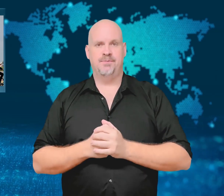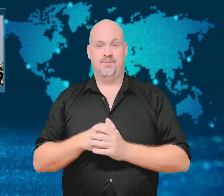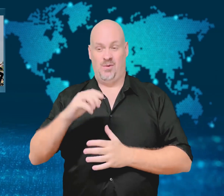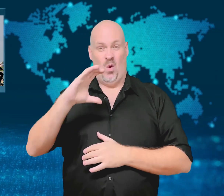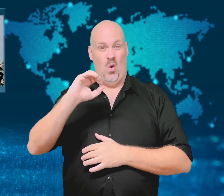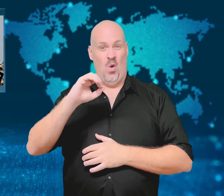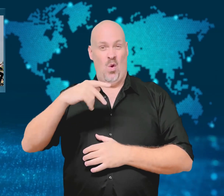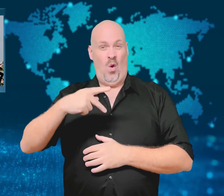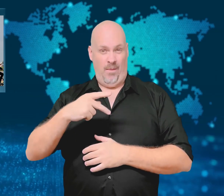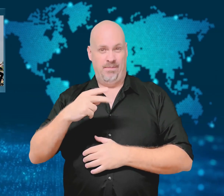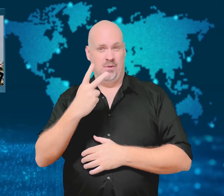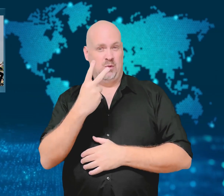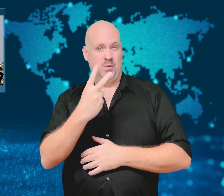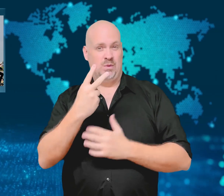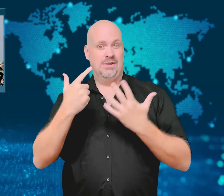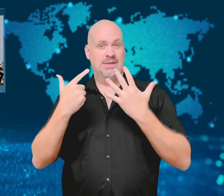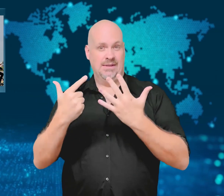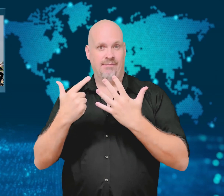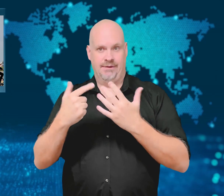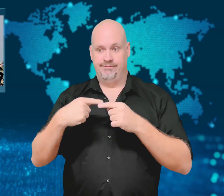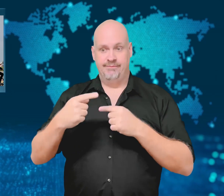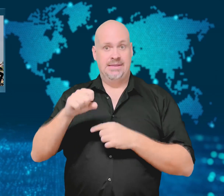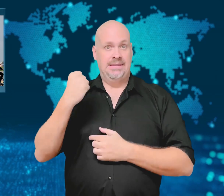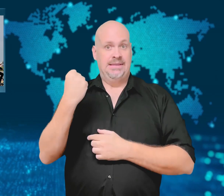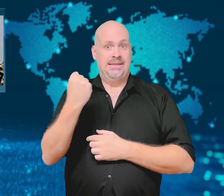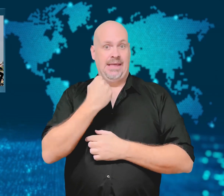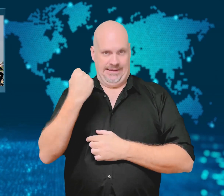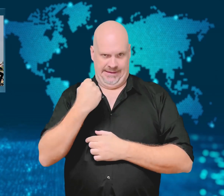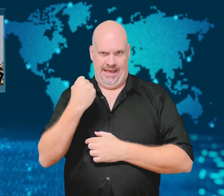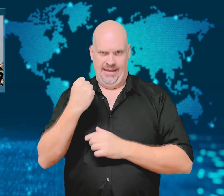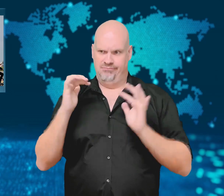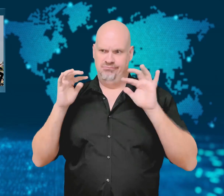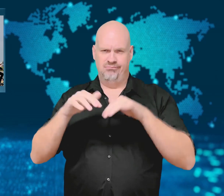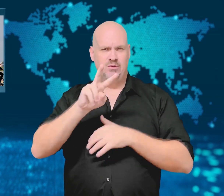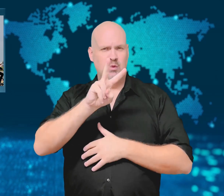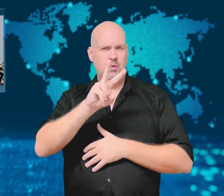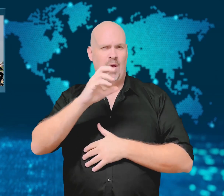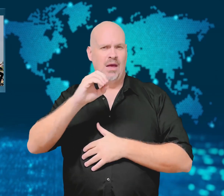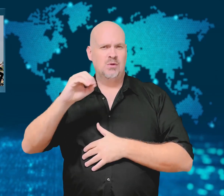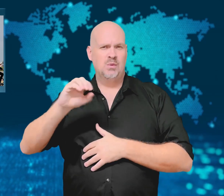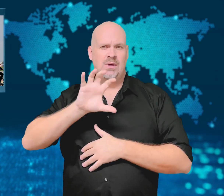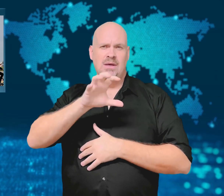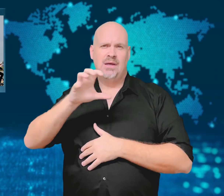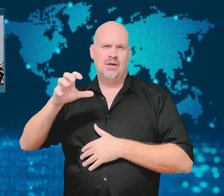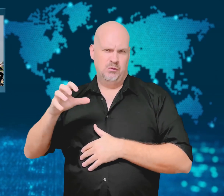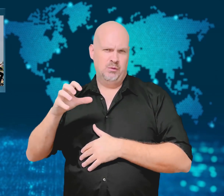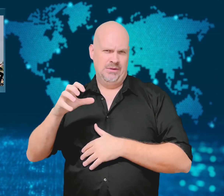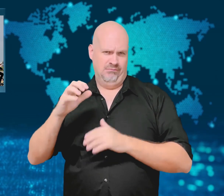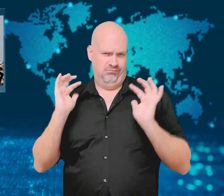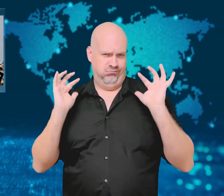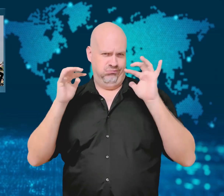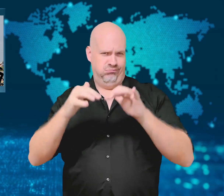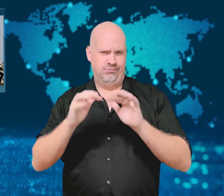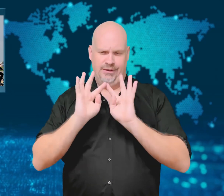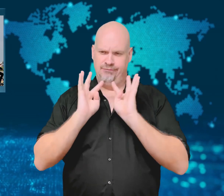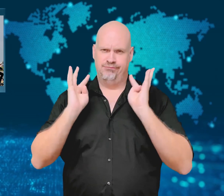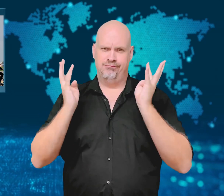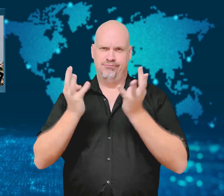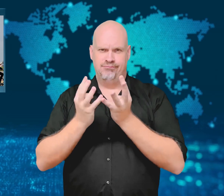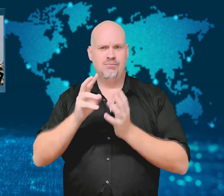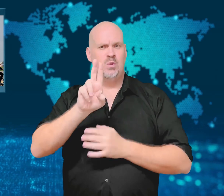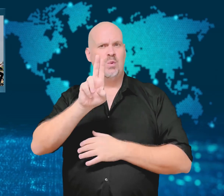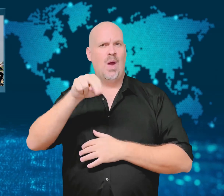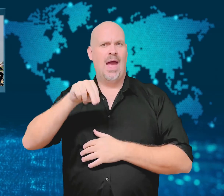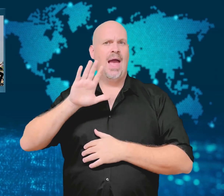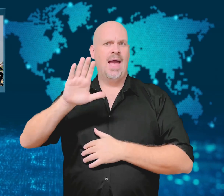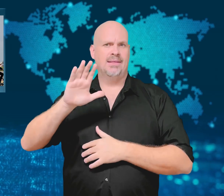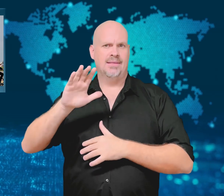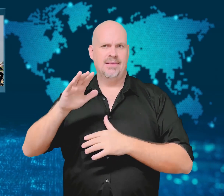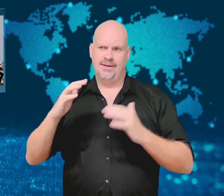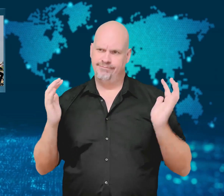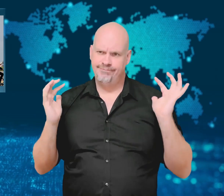COP27 started on Sunday as delegates from nearly 200 countries met